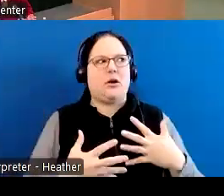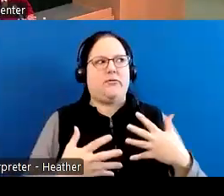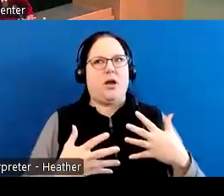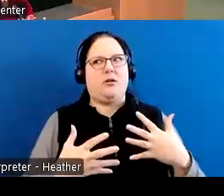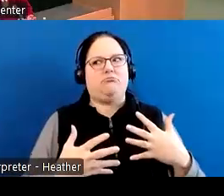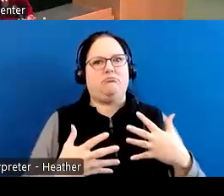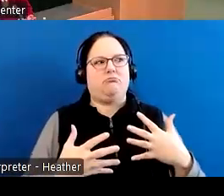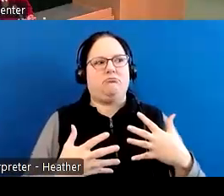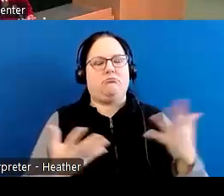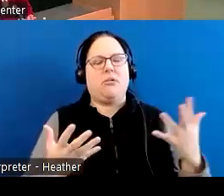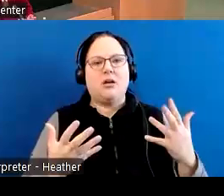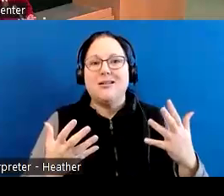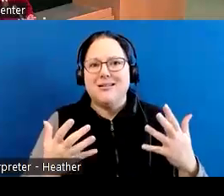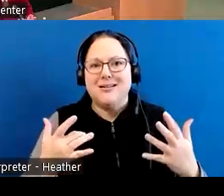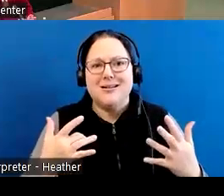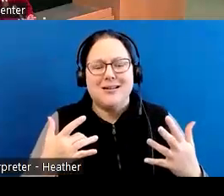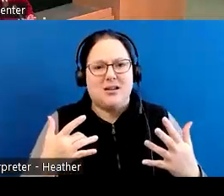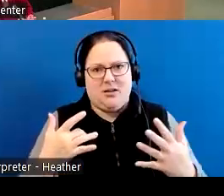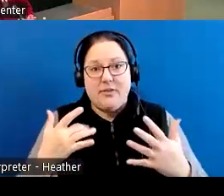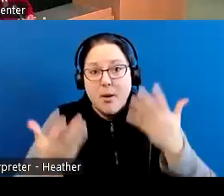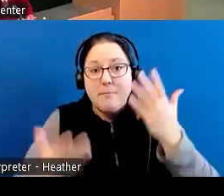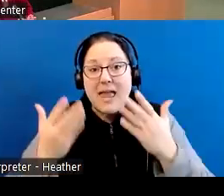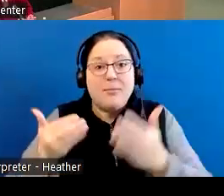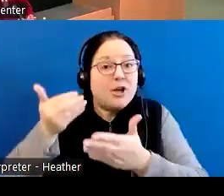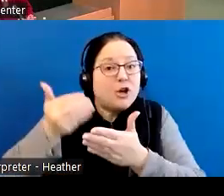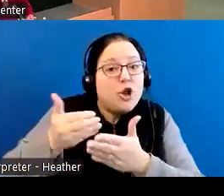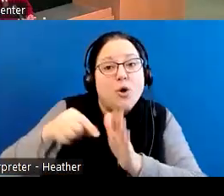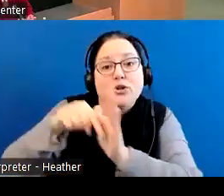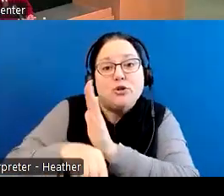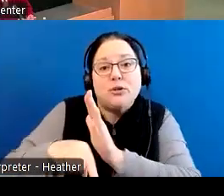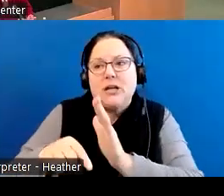typically there may have been a suicide attempt or a near one they're afraid to take their kid home